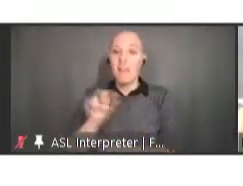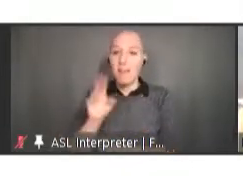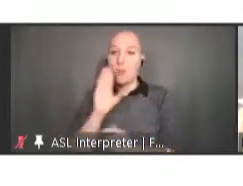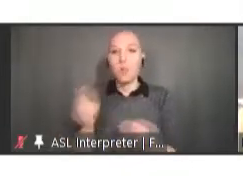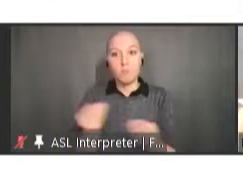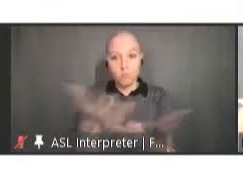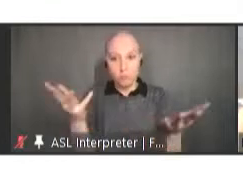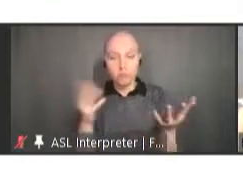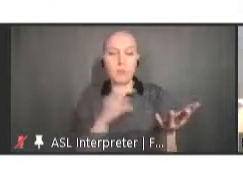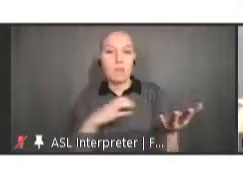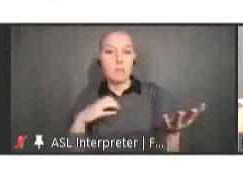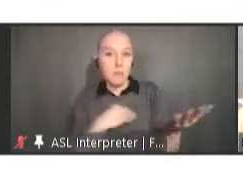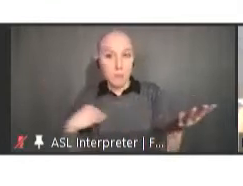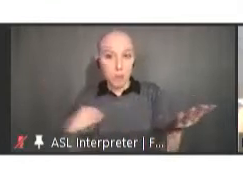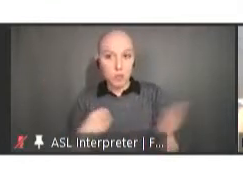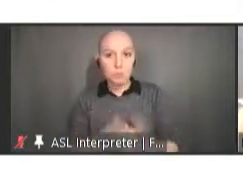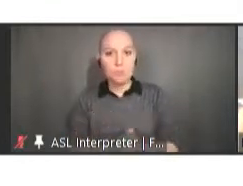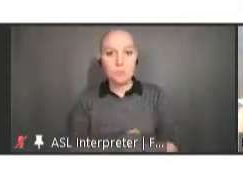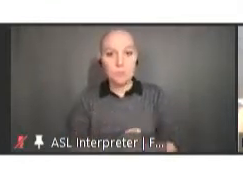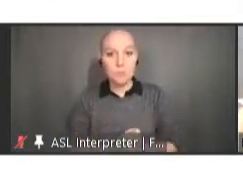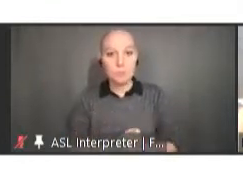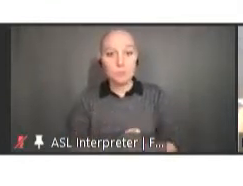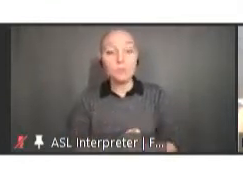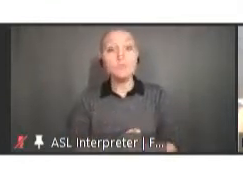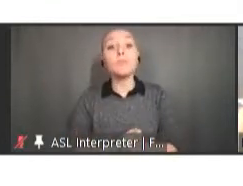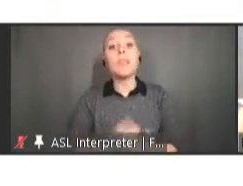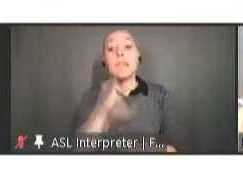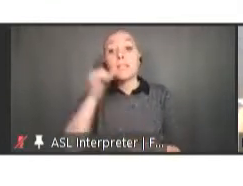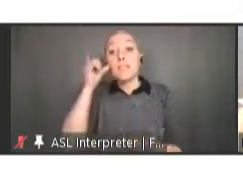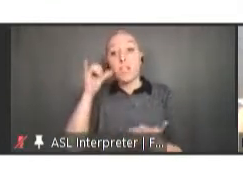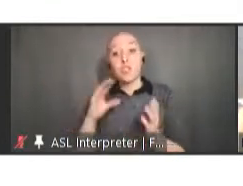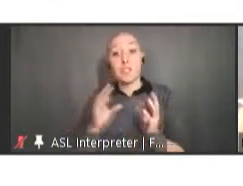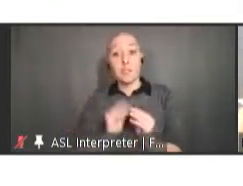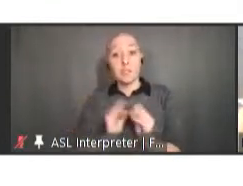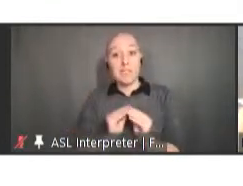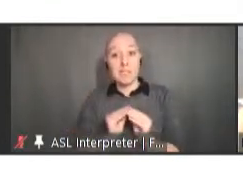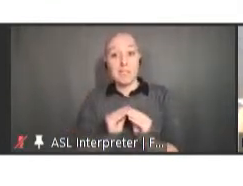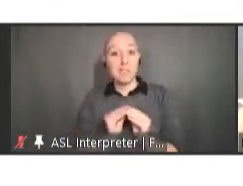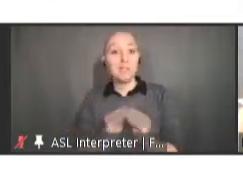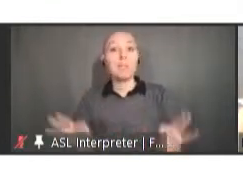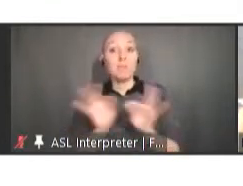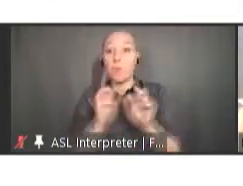Let's go through a few highlights from yesterday's meeting. Yesterday's first panel provided a great